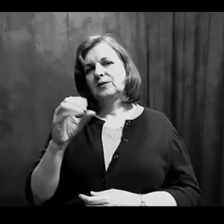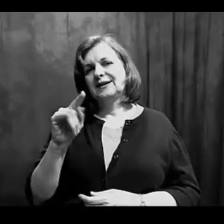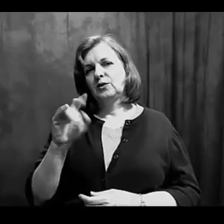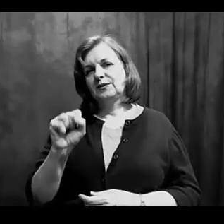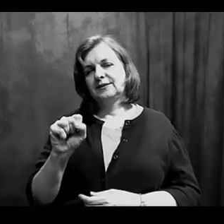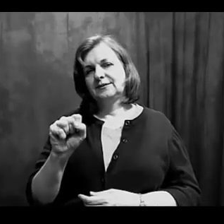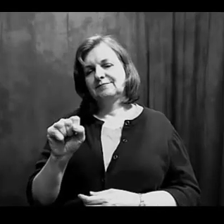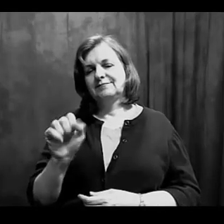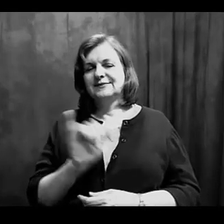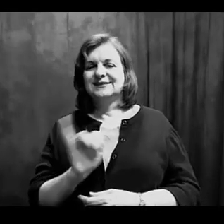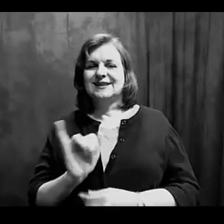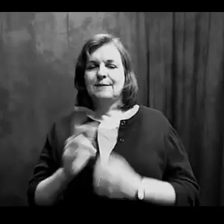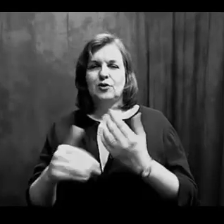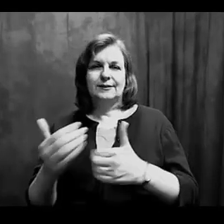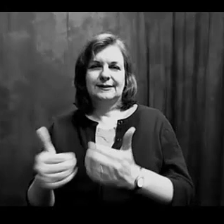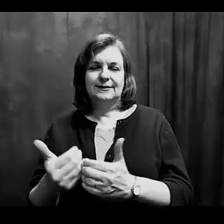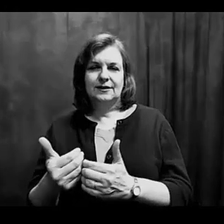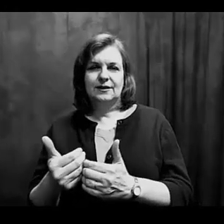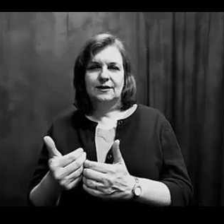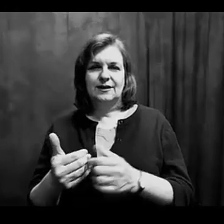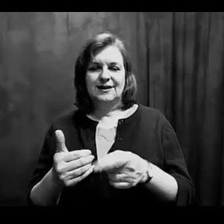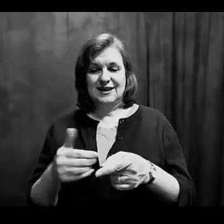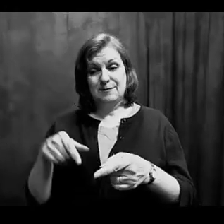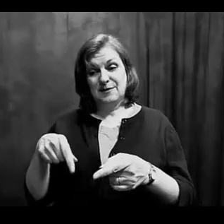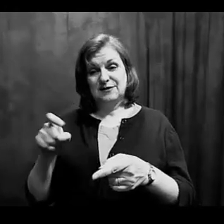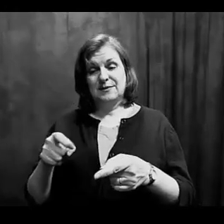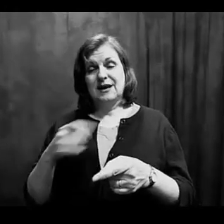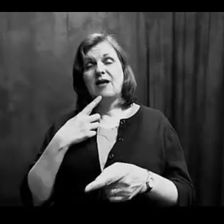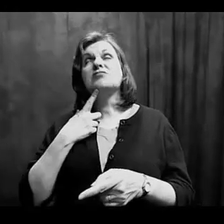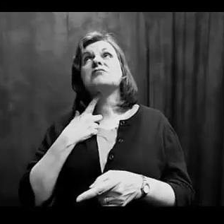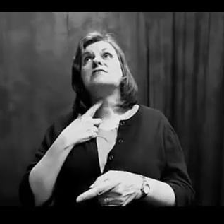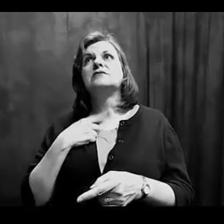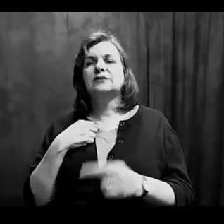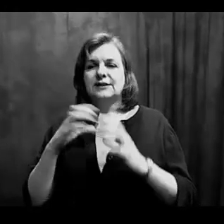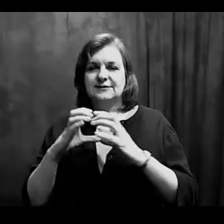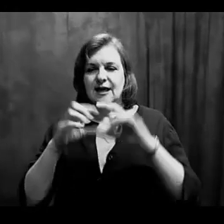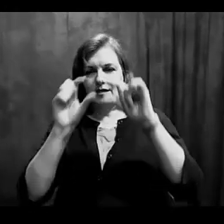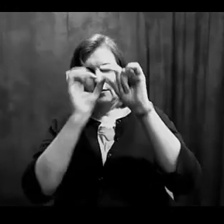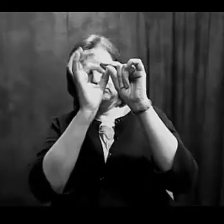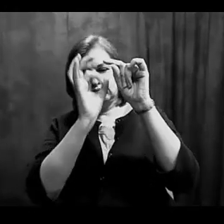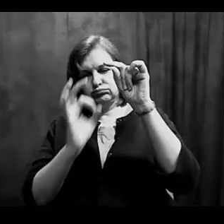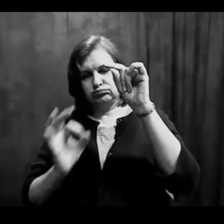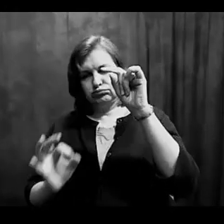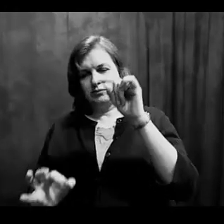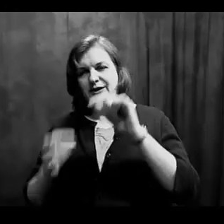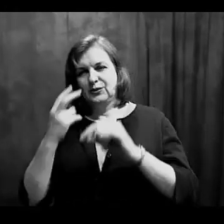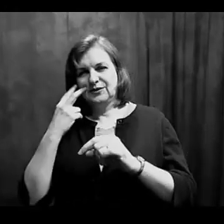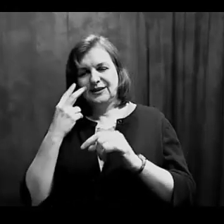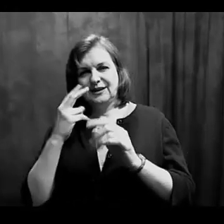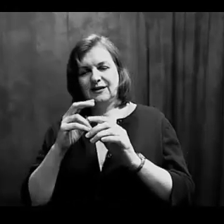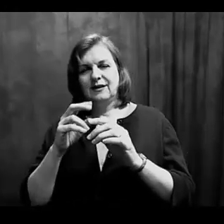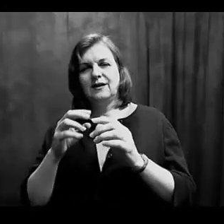pincytosis works the same way you see here this must be a very thirsty cell!! this is the plasma membrane